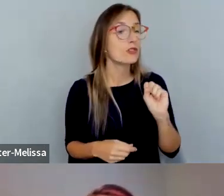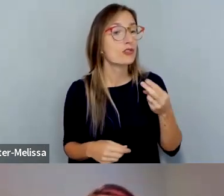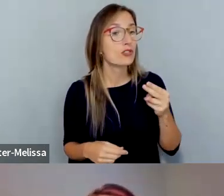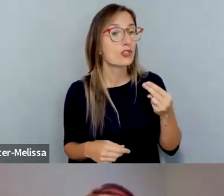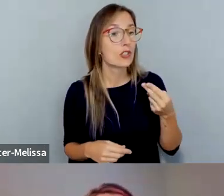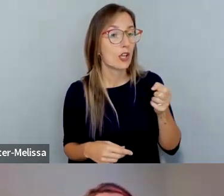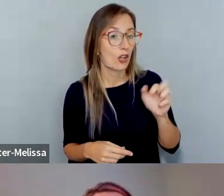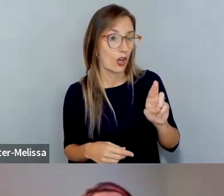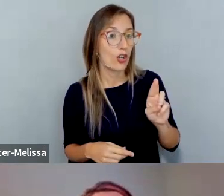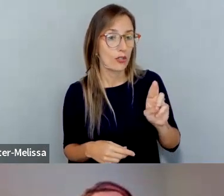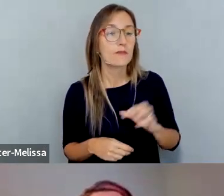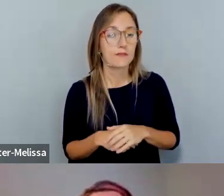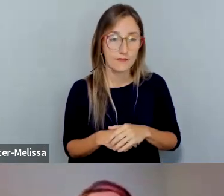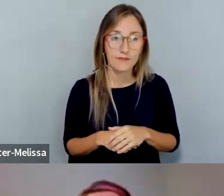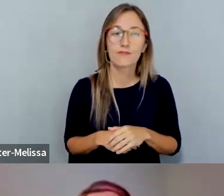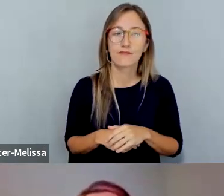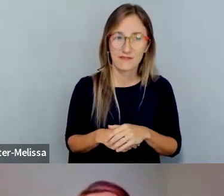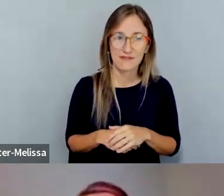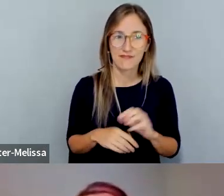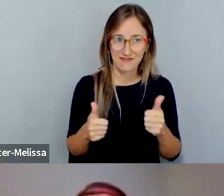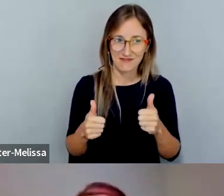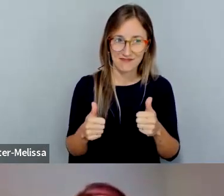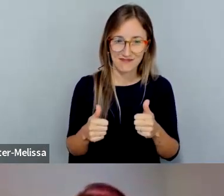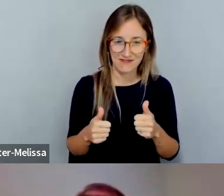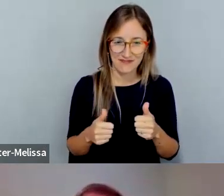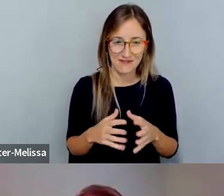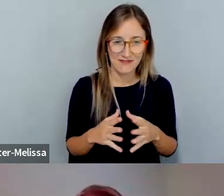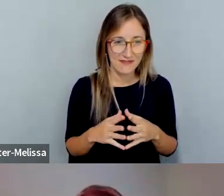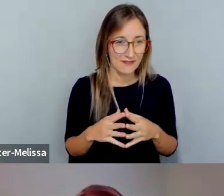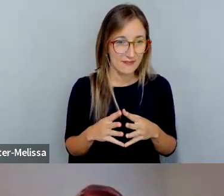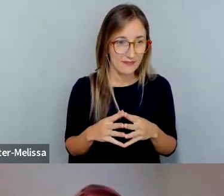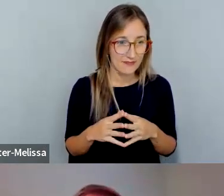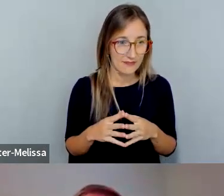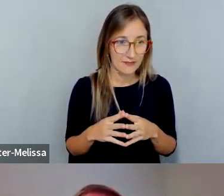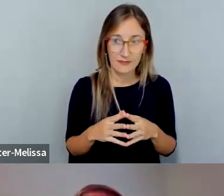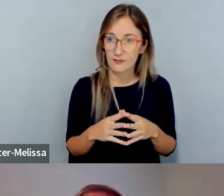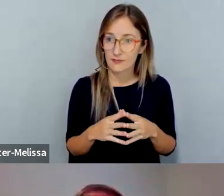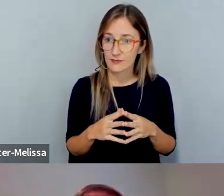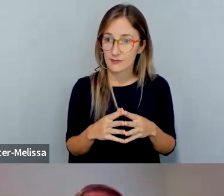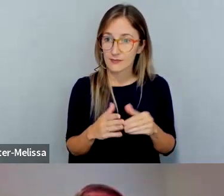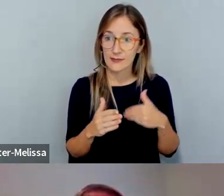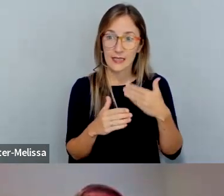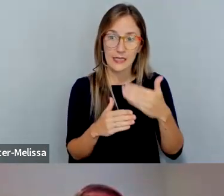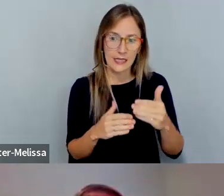: Yes, I agree. Were there any other questions I missed? Did you say your pronouns?